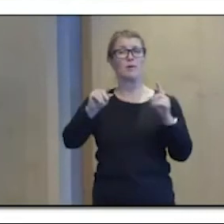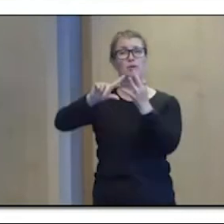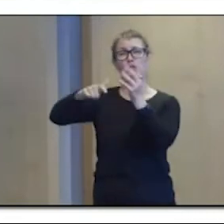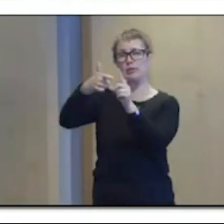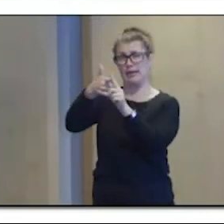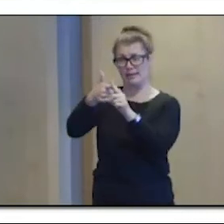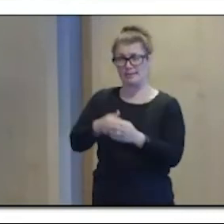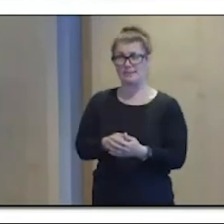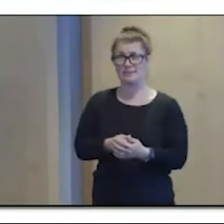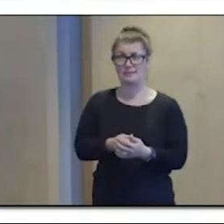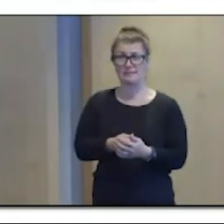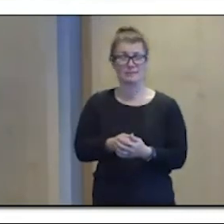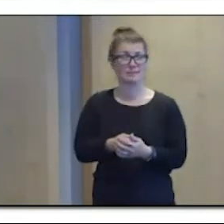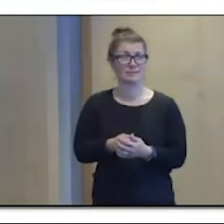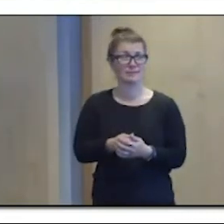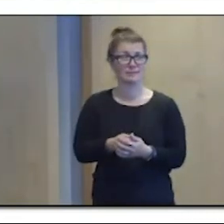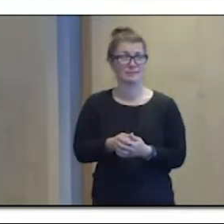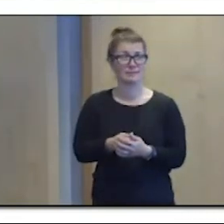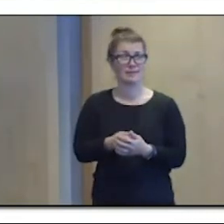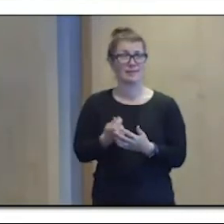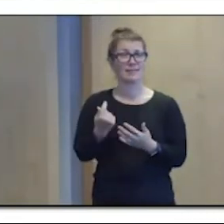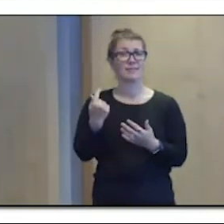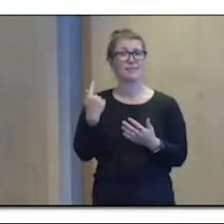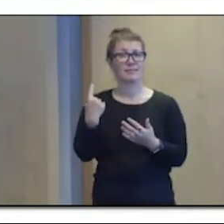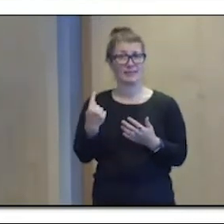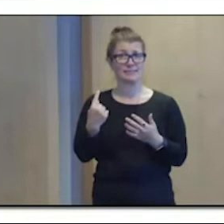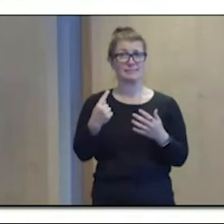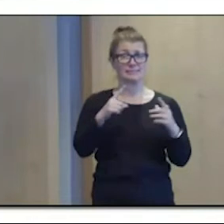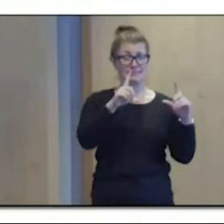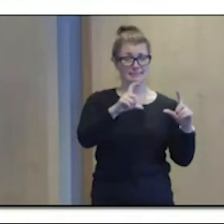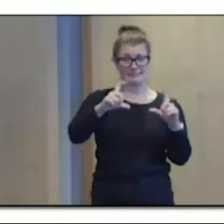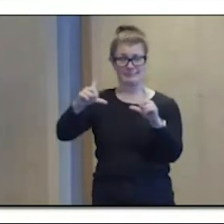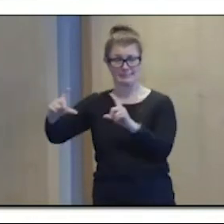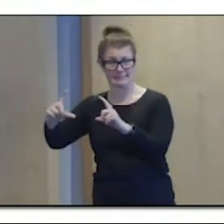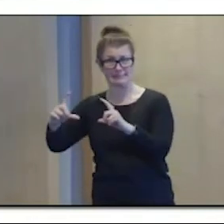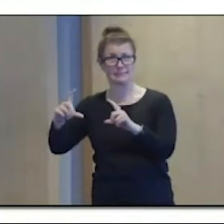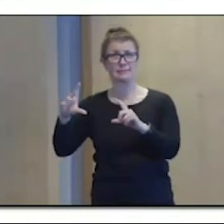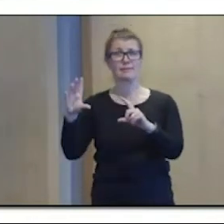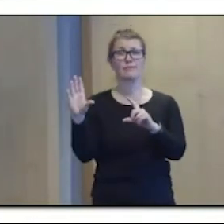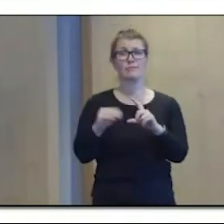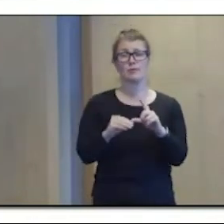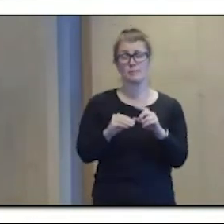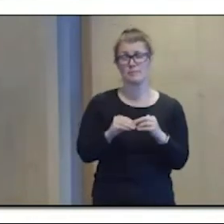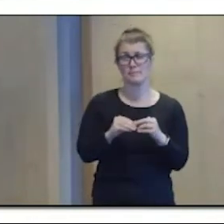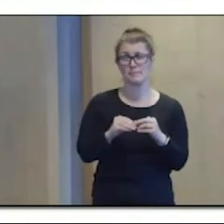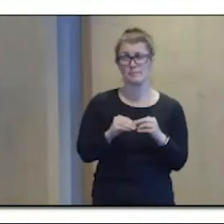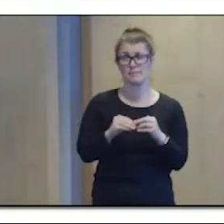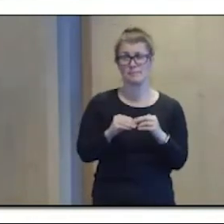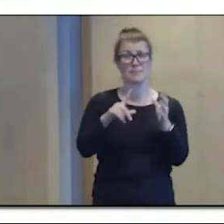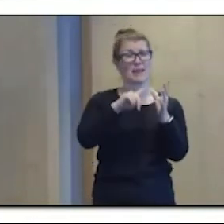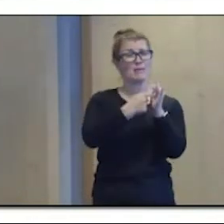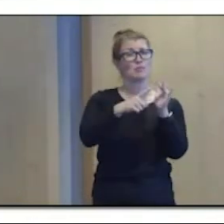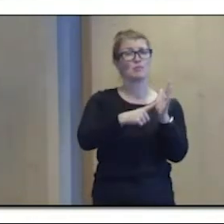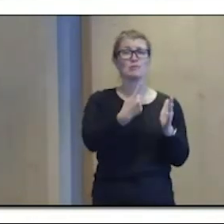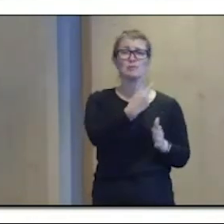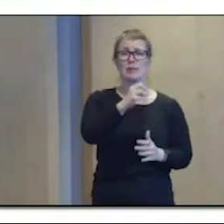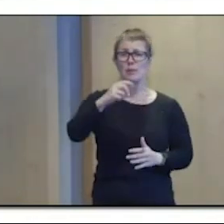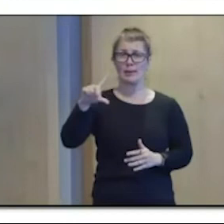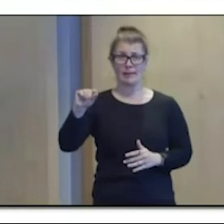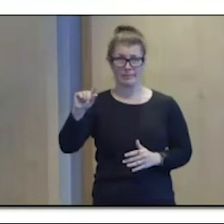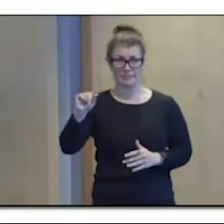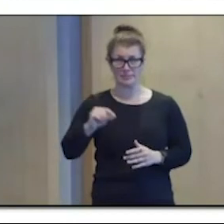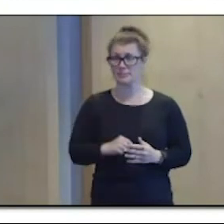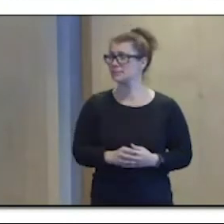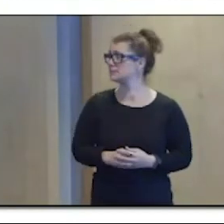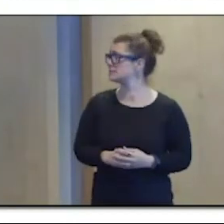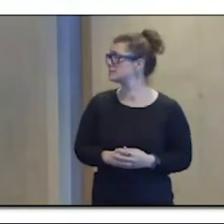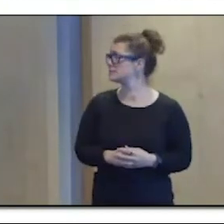called TV pickups. So this is taken from the royal wedding of April 2011. And on the left in the blue